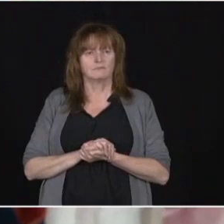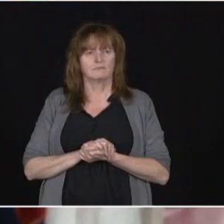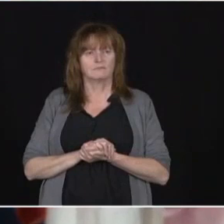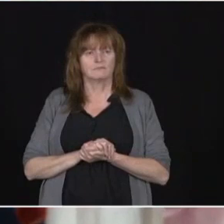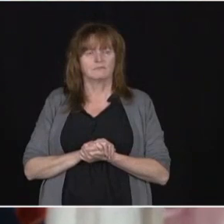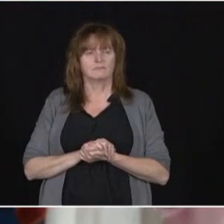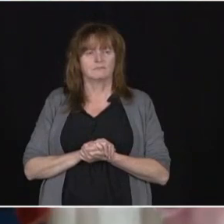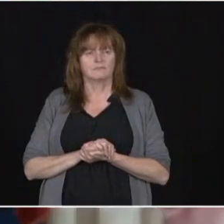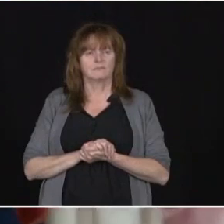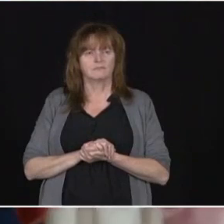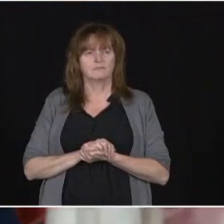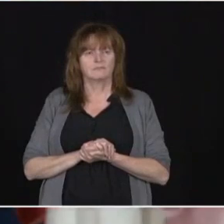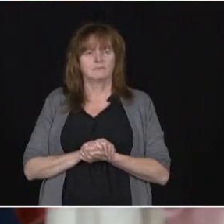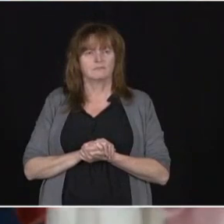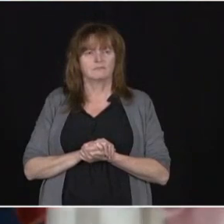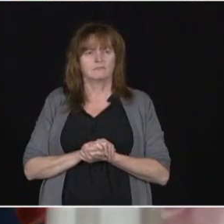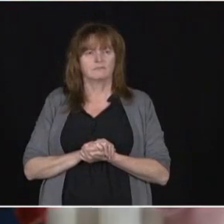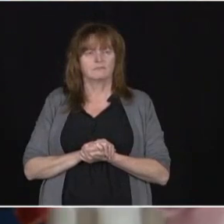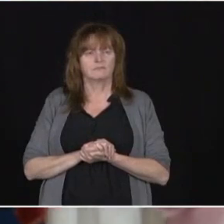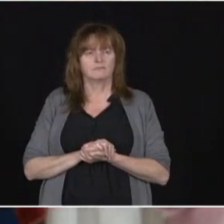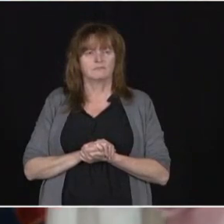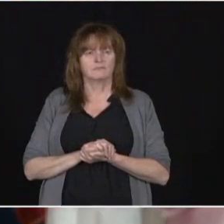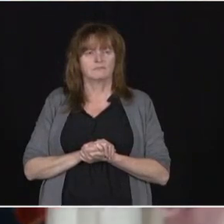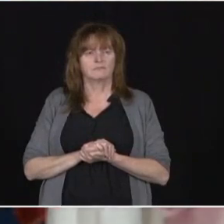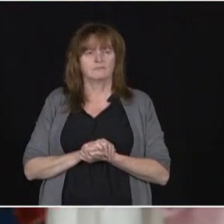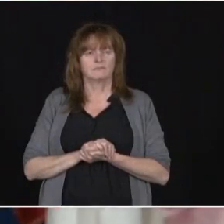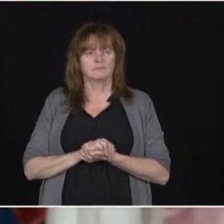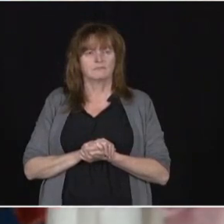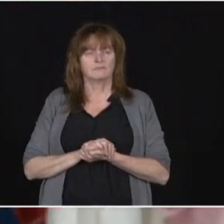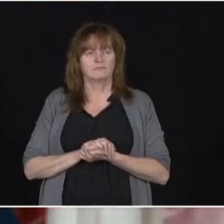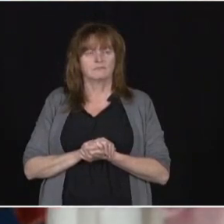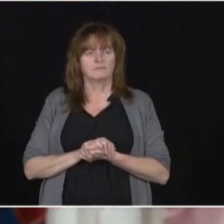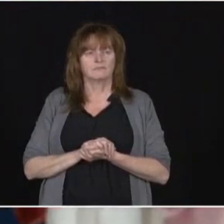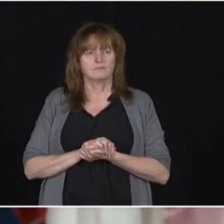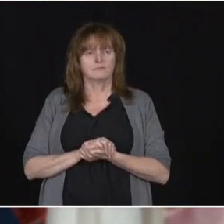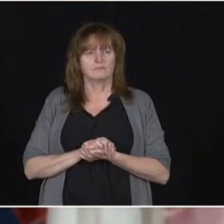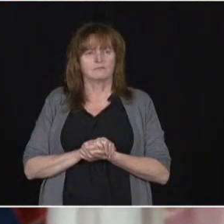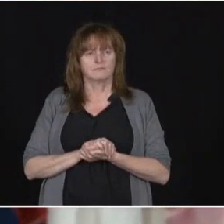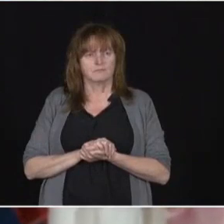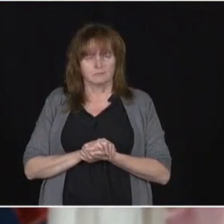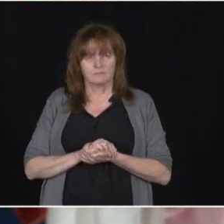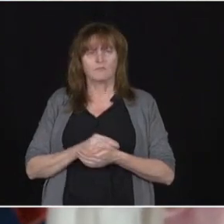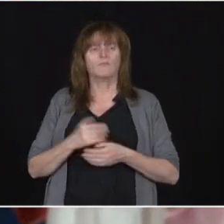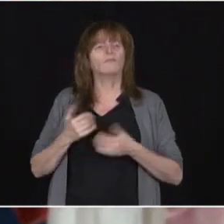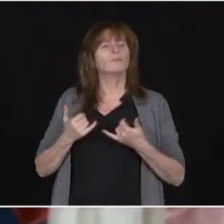Next question comes from: DeMello from CTV news. He is glad.